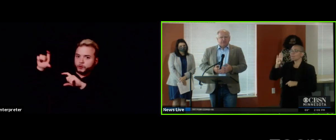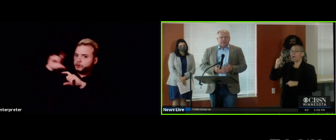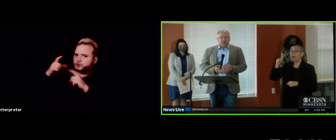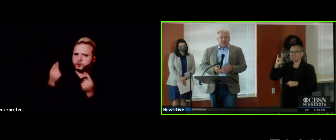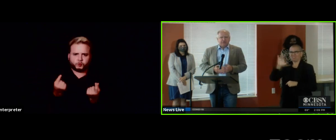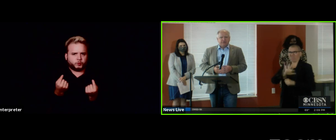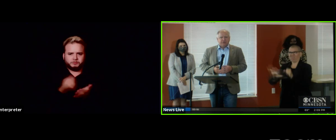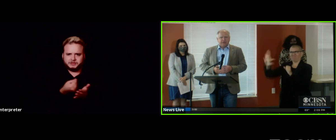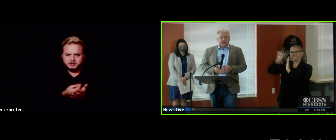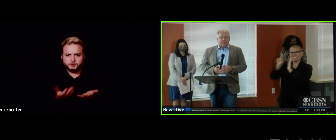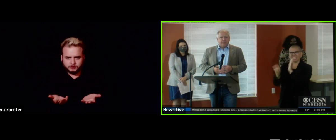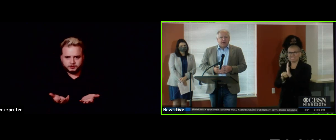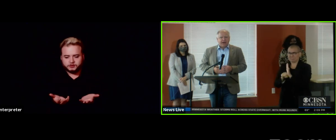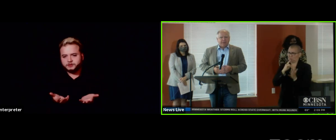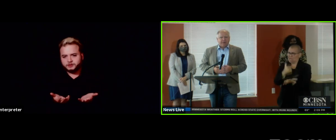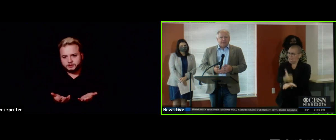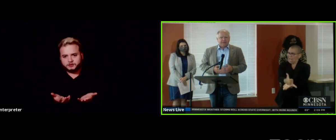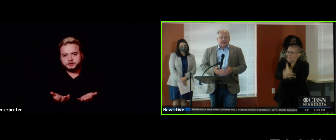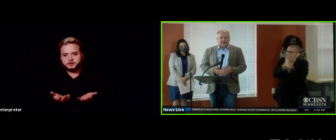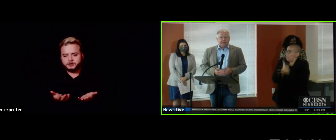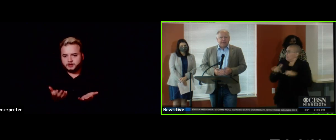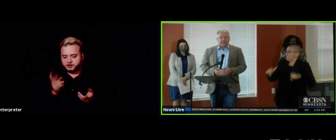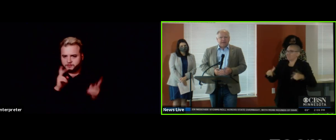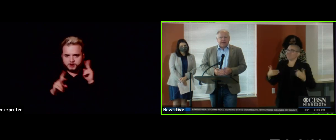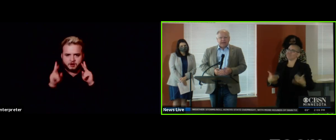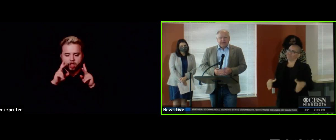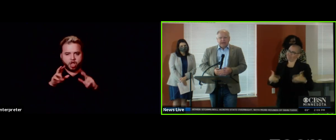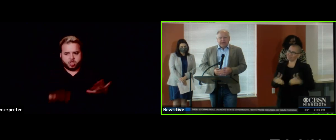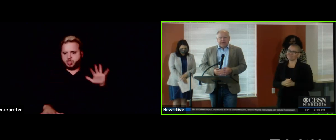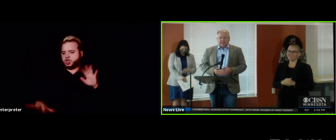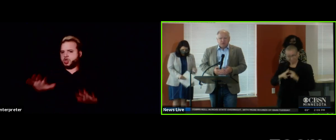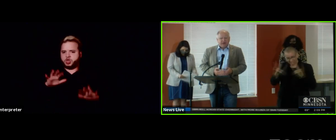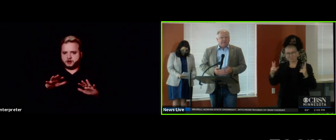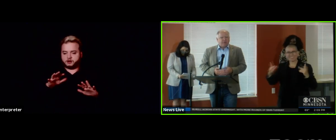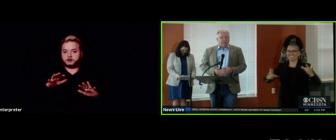This is going to certainly help so I am really excited to be here today. I'm grateful more